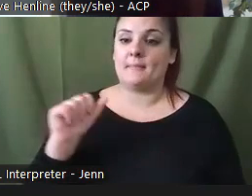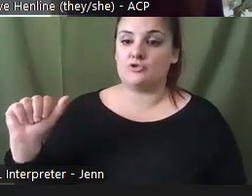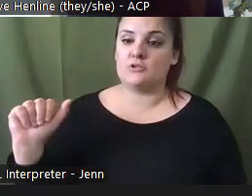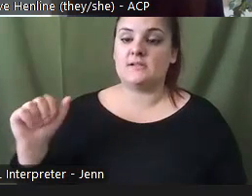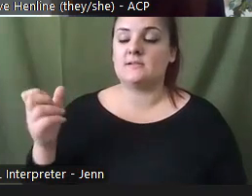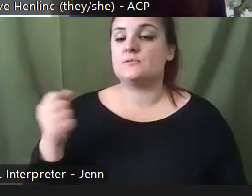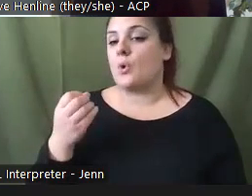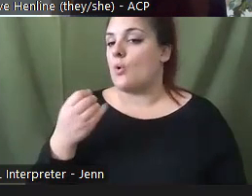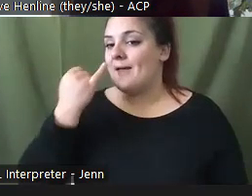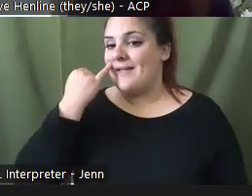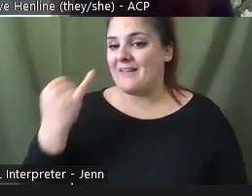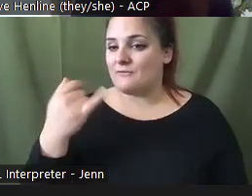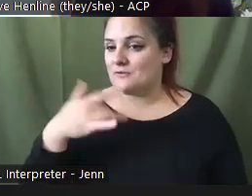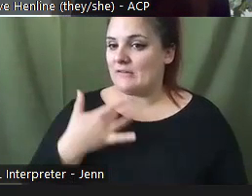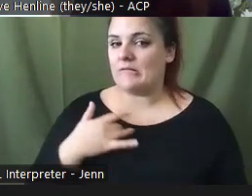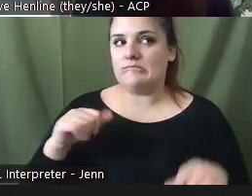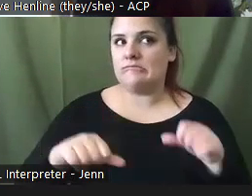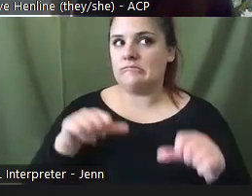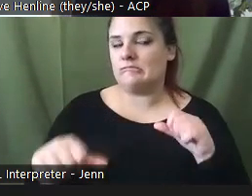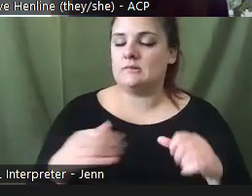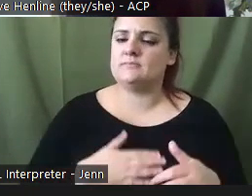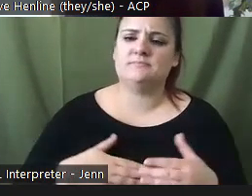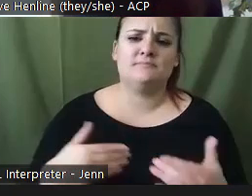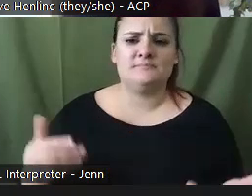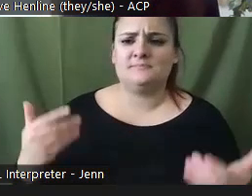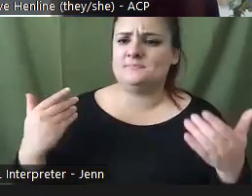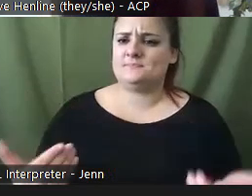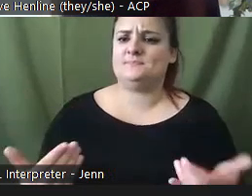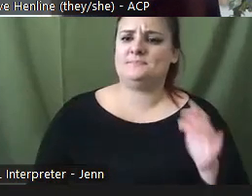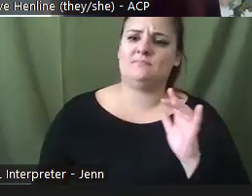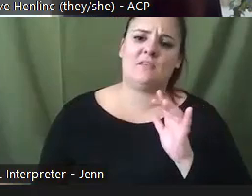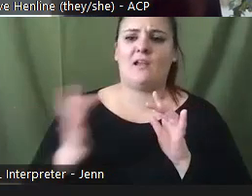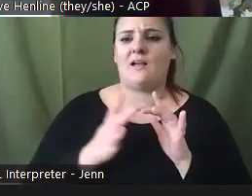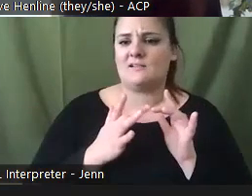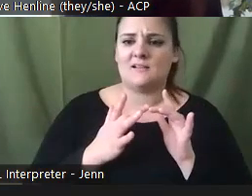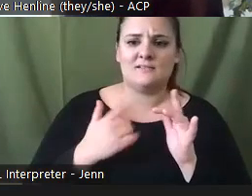let that deter you from reaching out and from completing your certification.